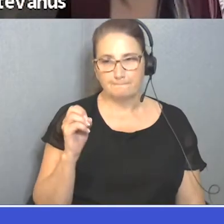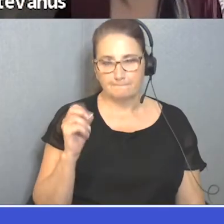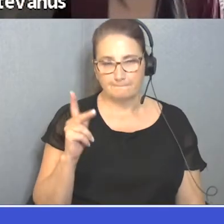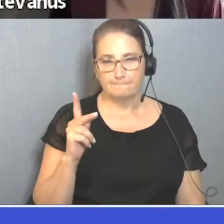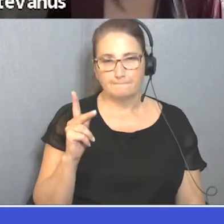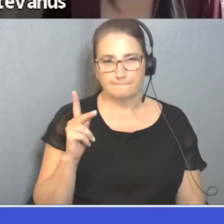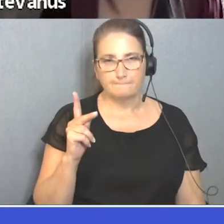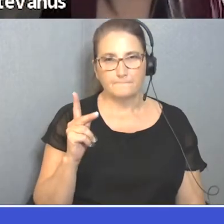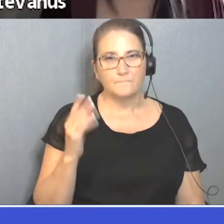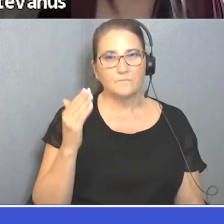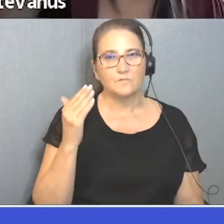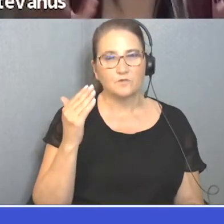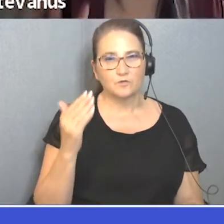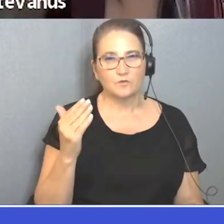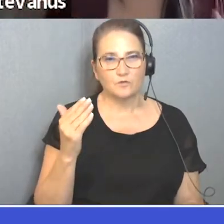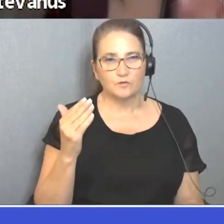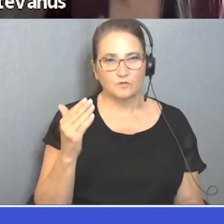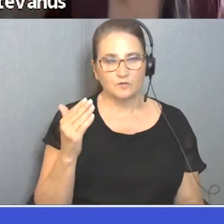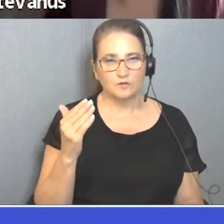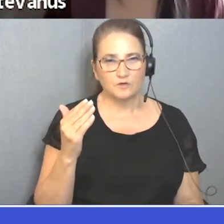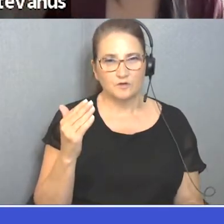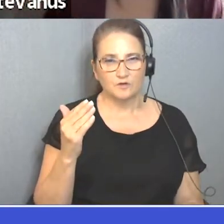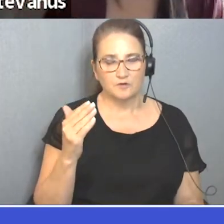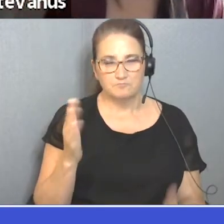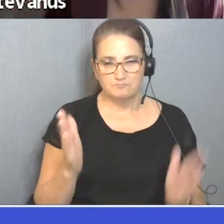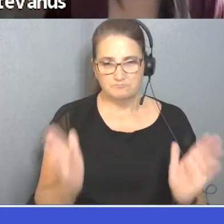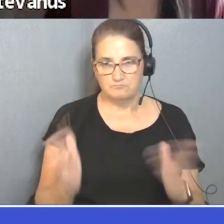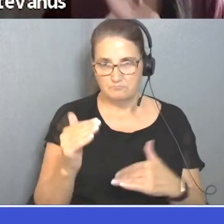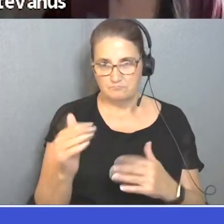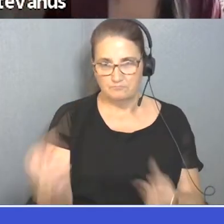Okay. So go ahead and set that